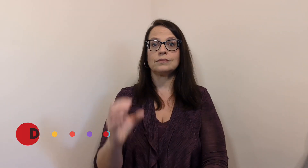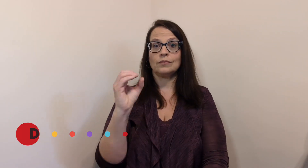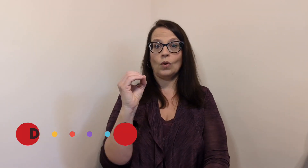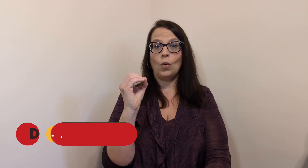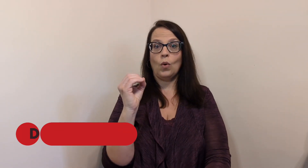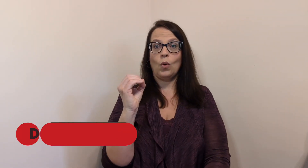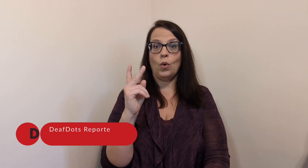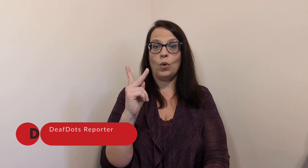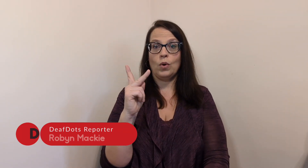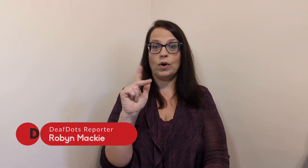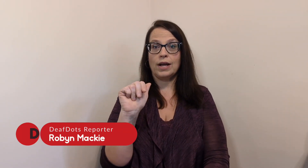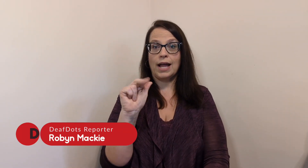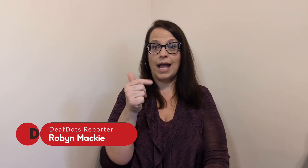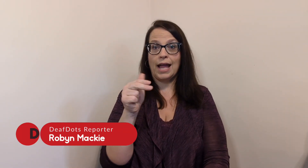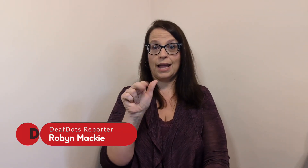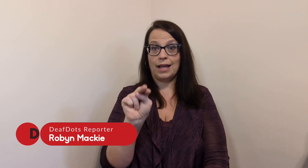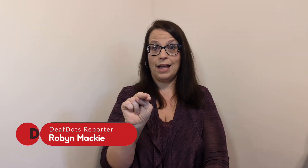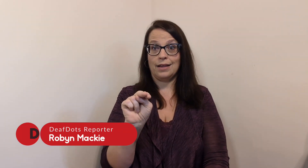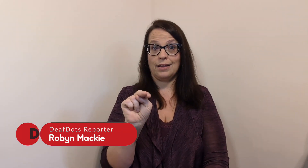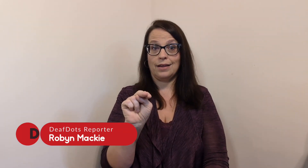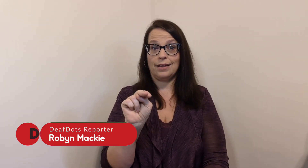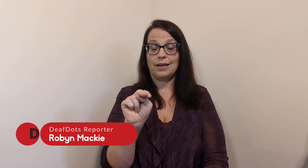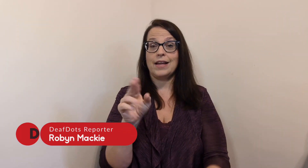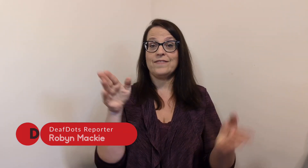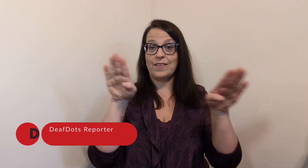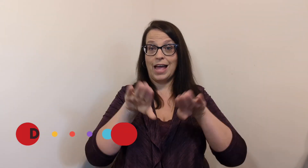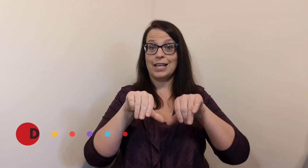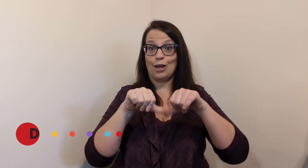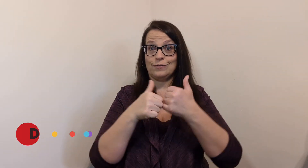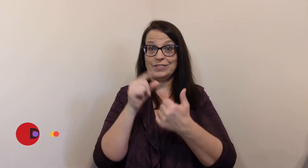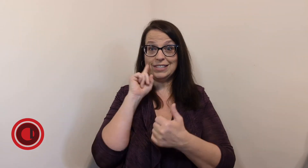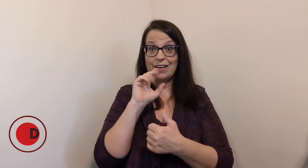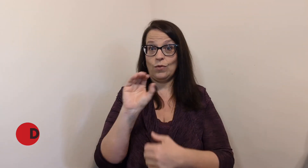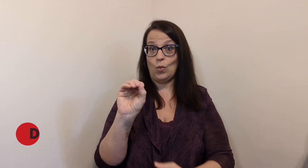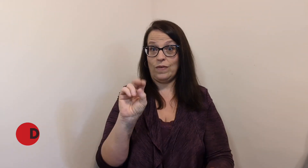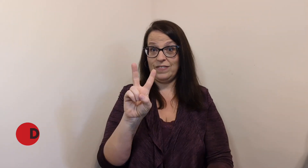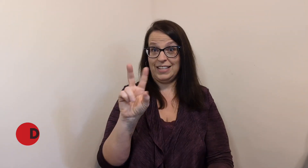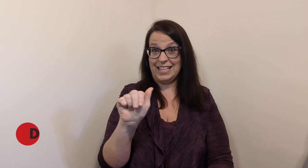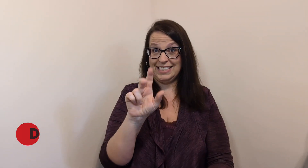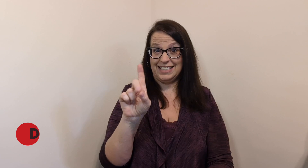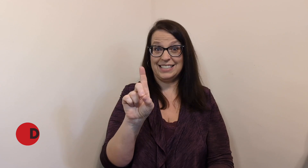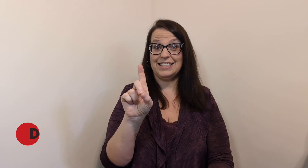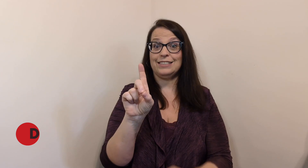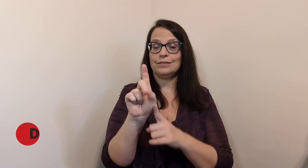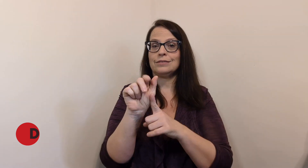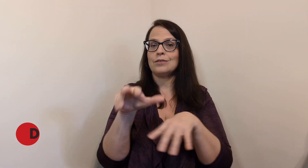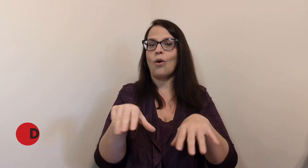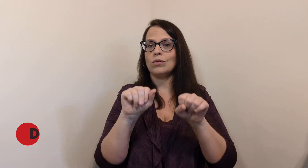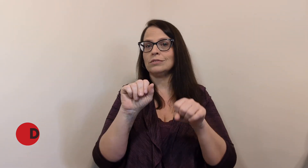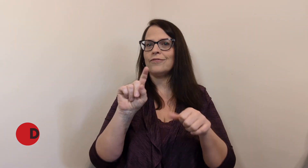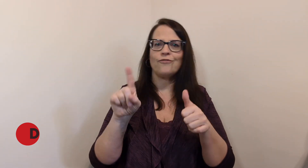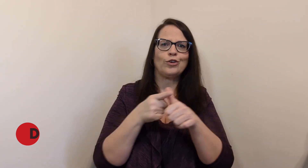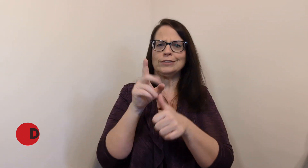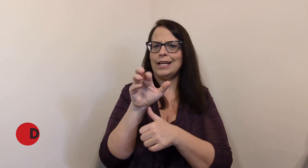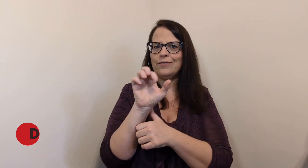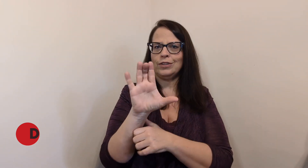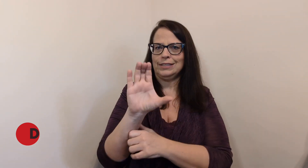[ROBYN]: Okanagan Valley Association of the Deaf (OVAD) is hosting